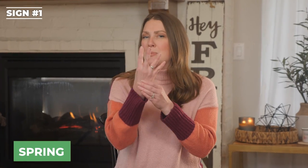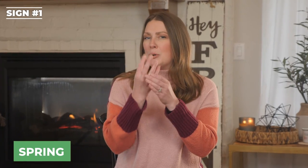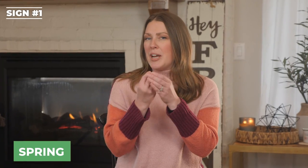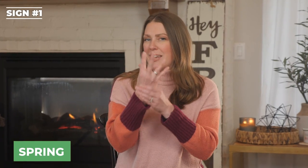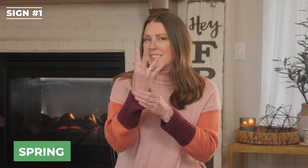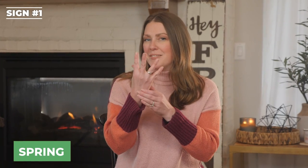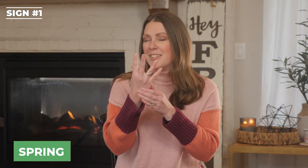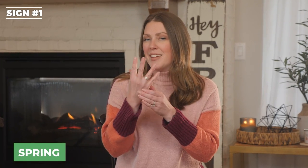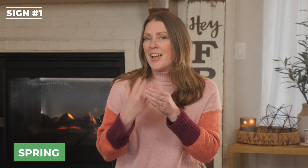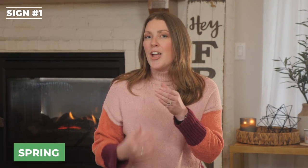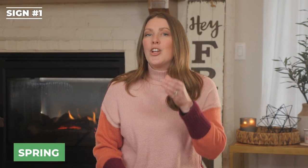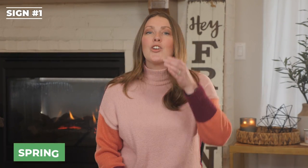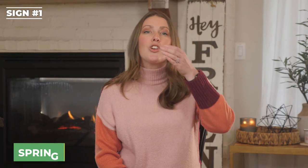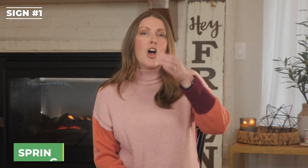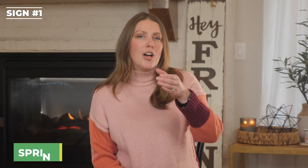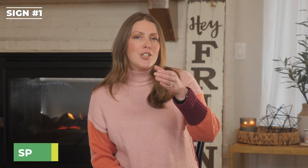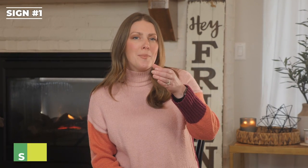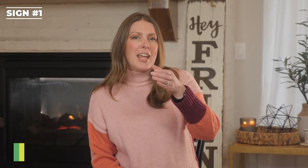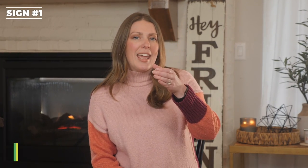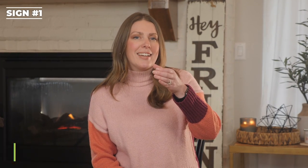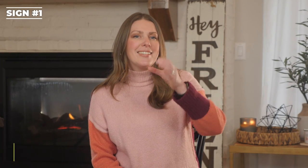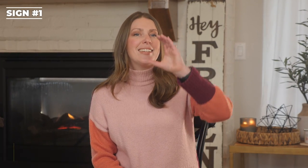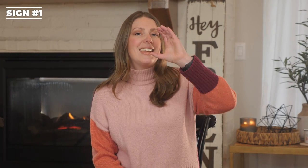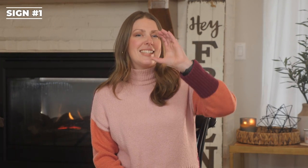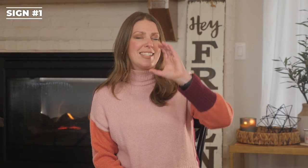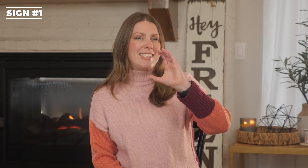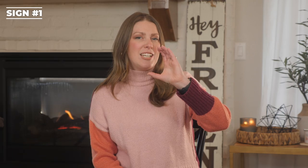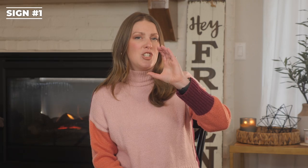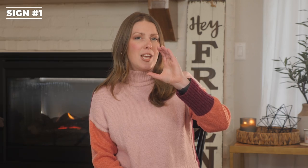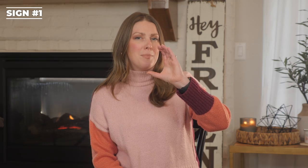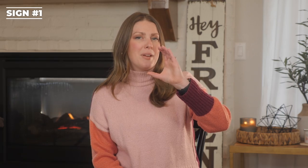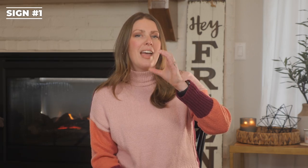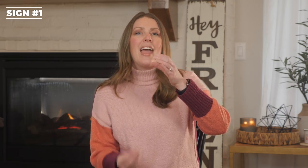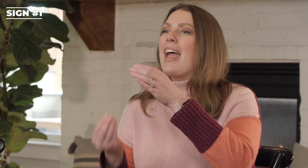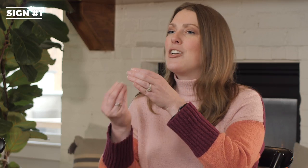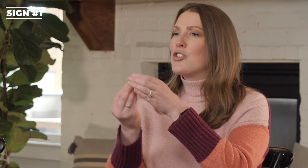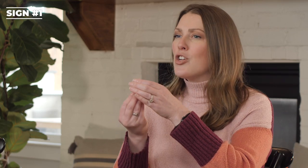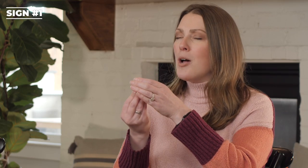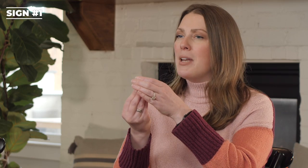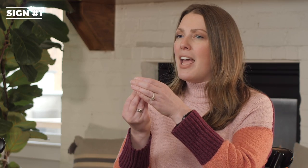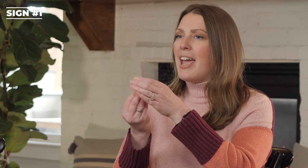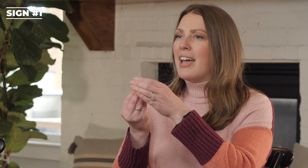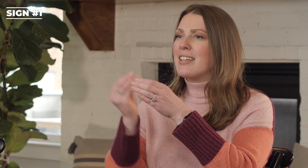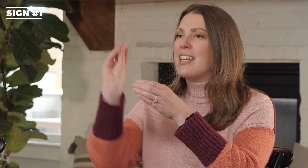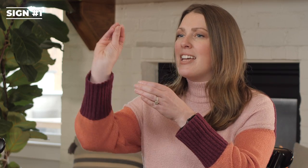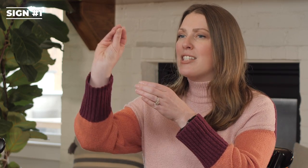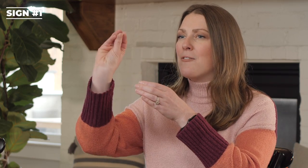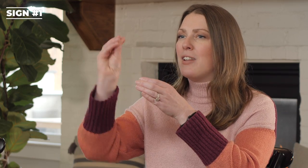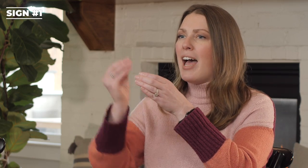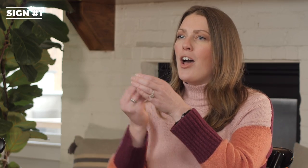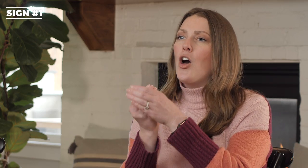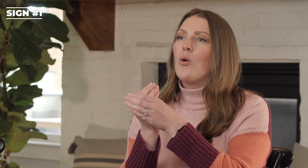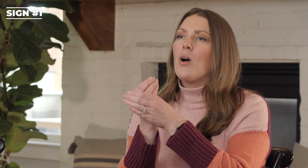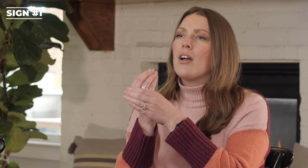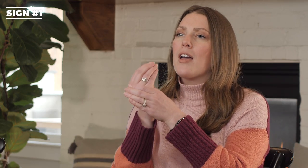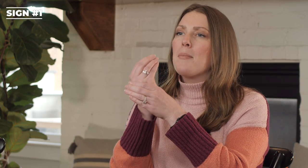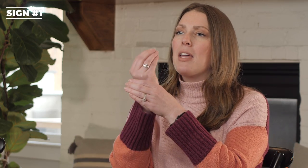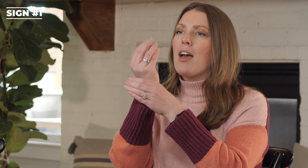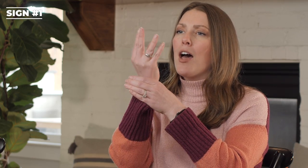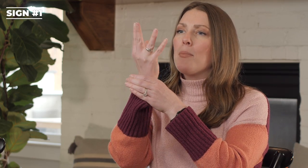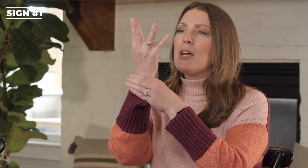spring' your non-dominant hand is a C-shape and your dominant hand is a flat-O coming up